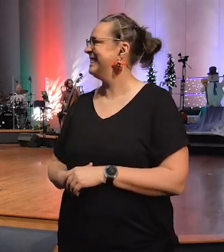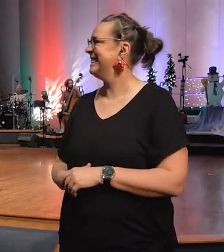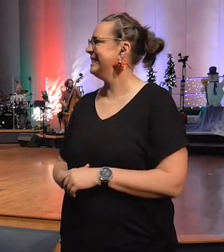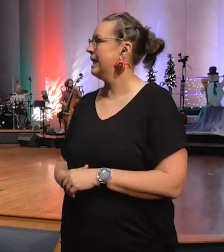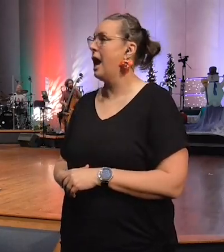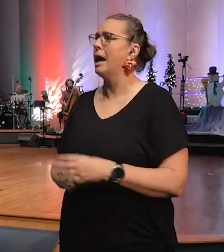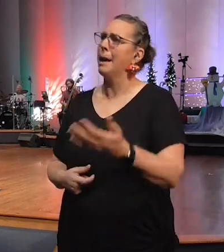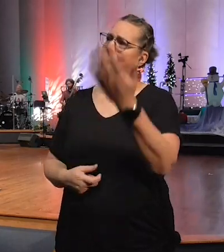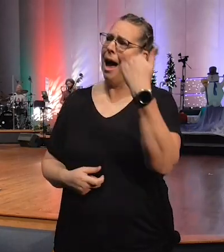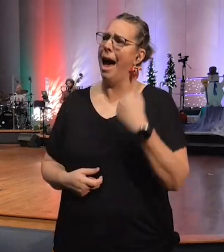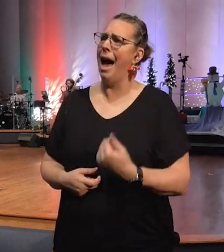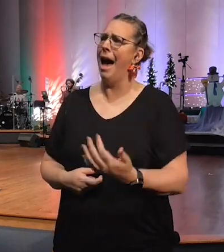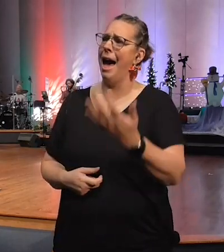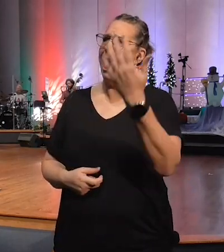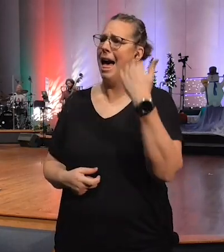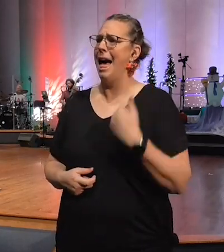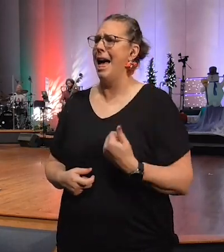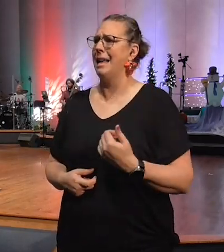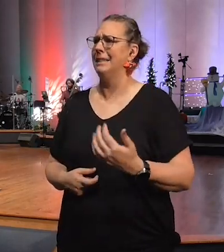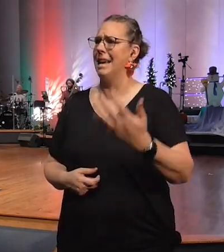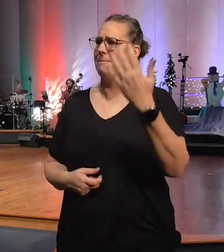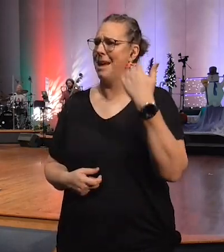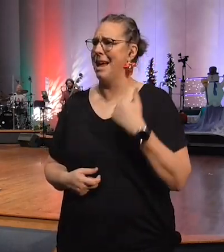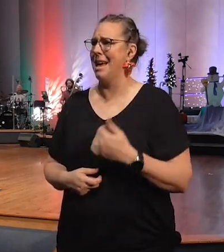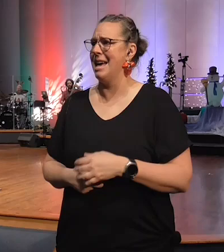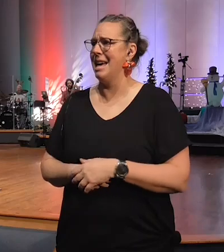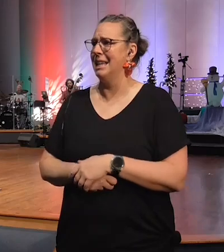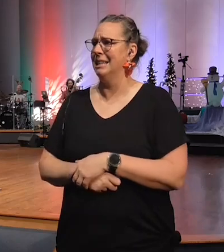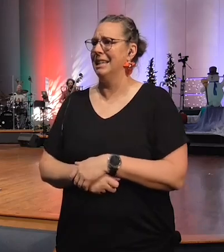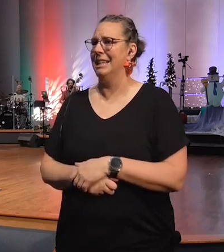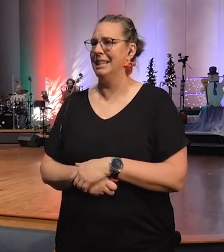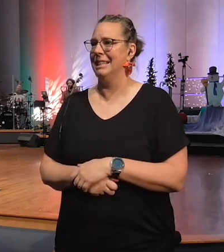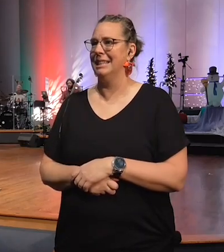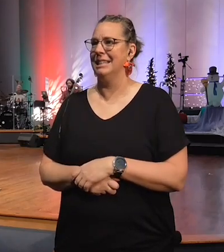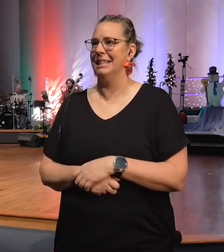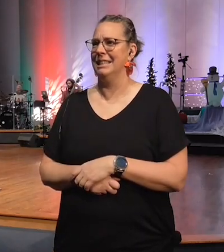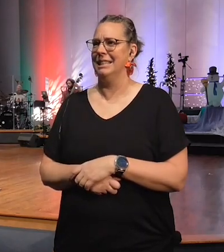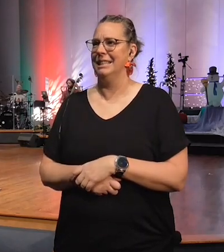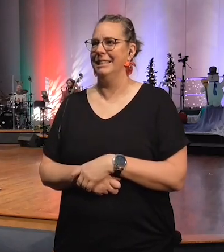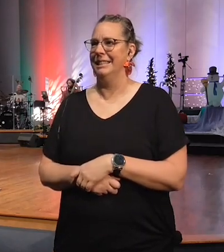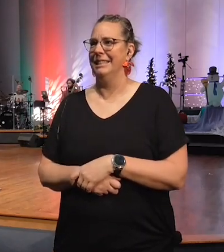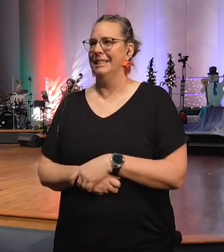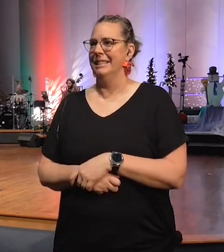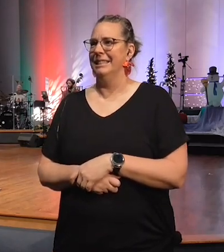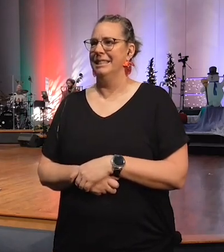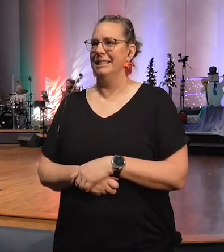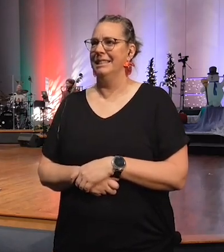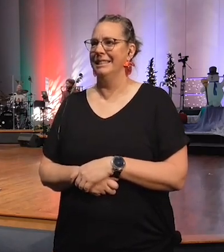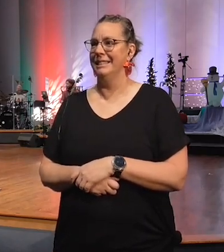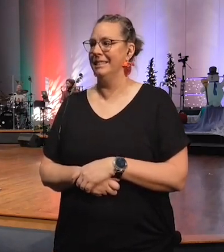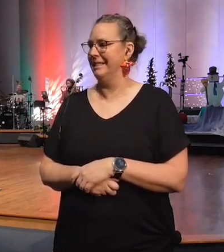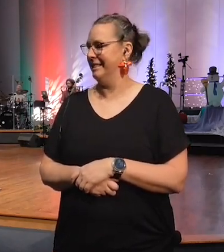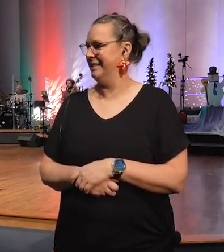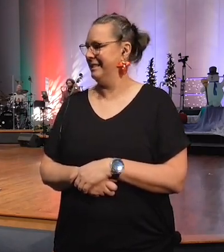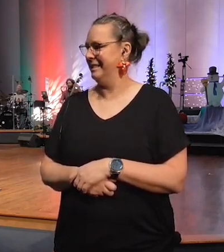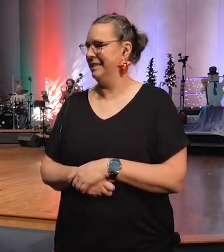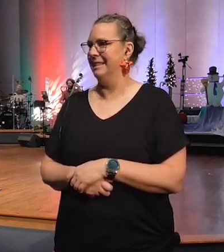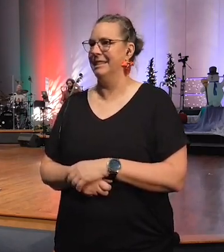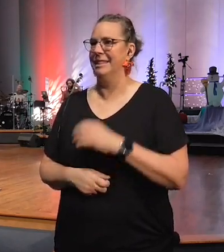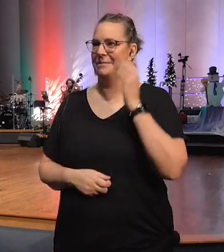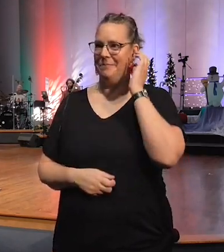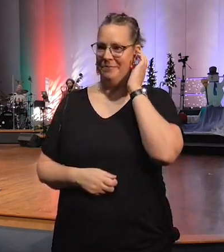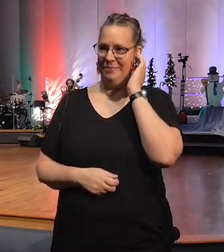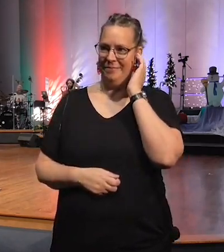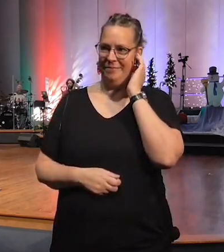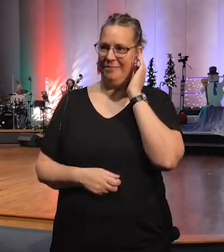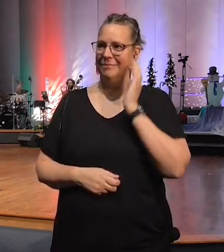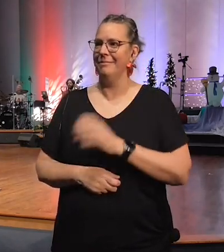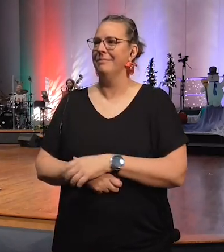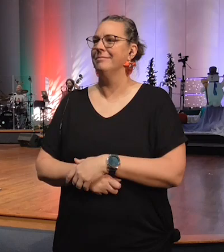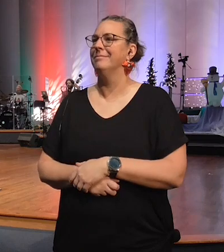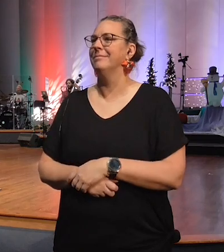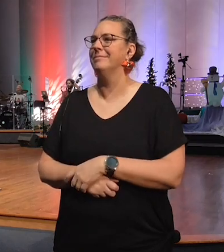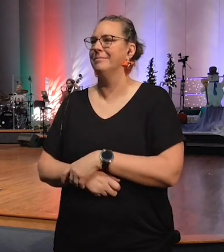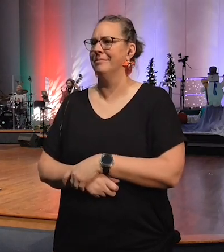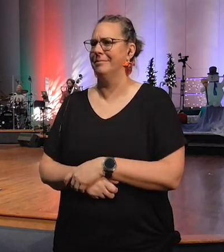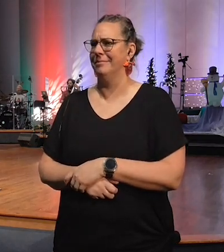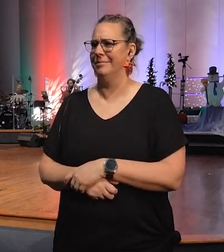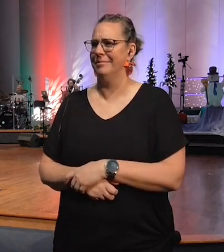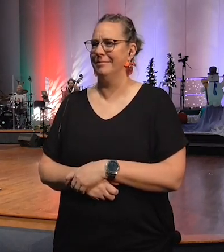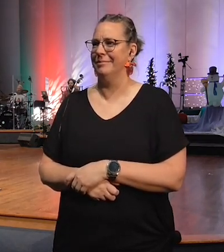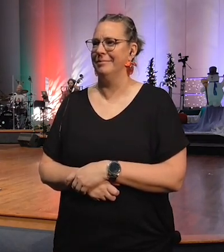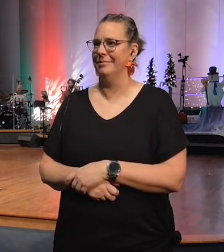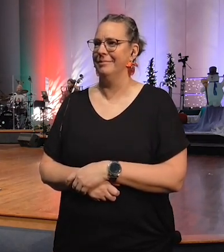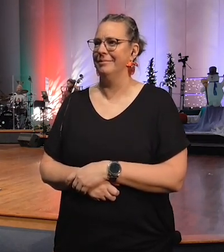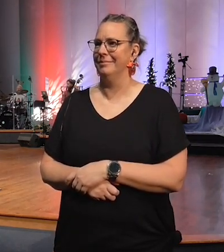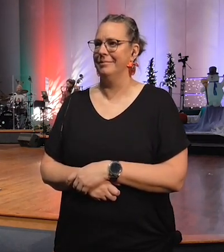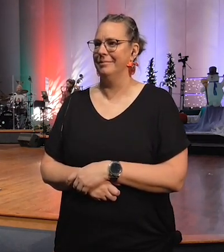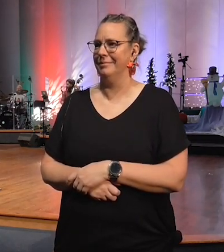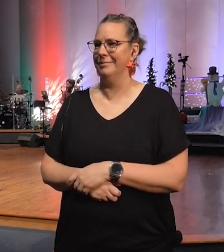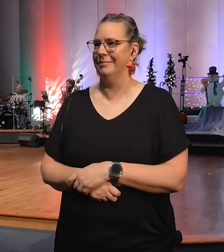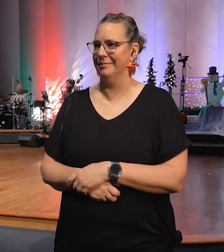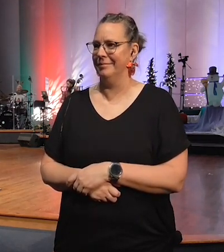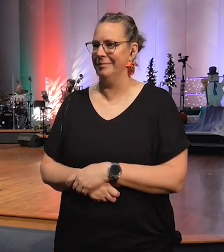yeah come on down here come on down